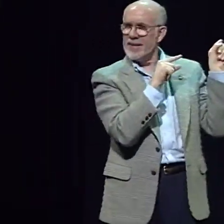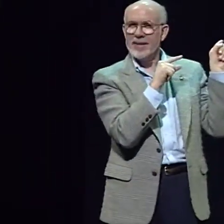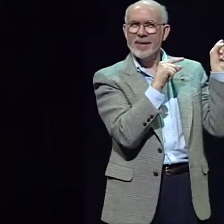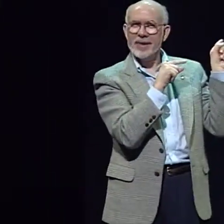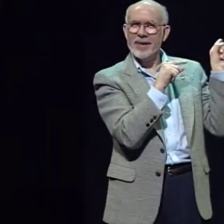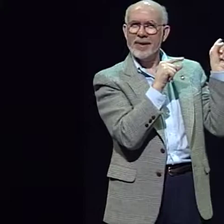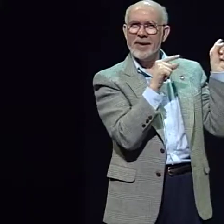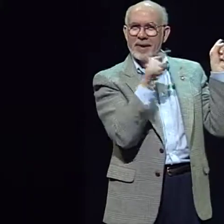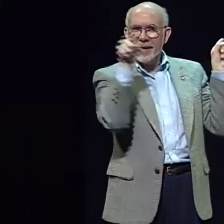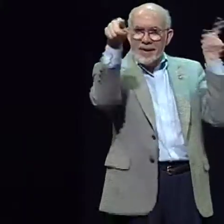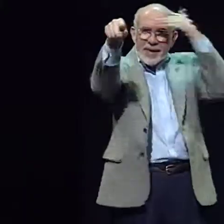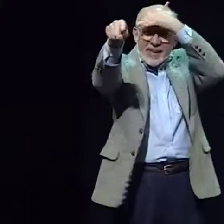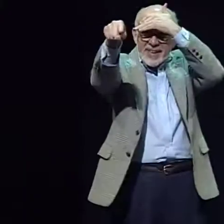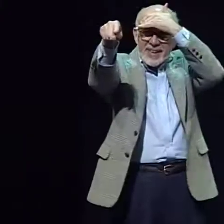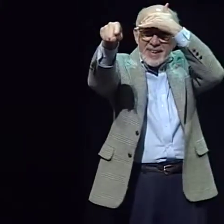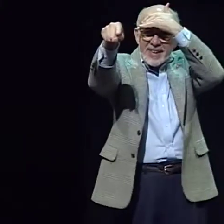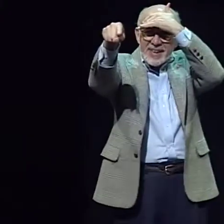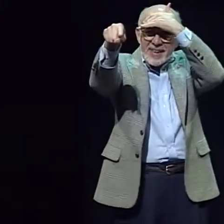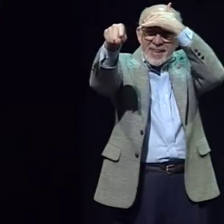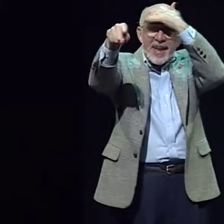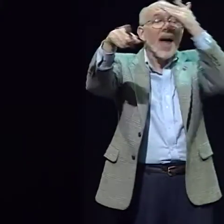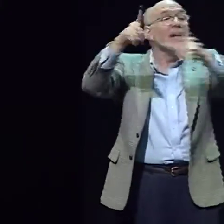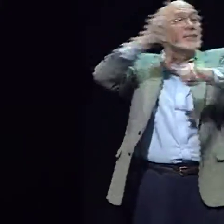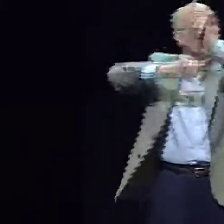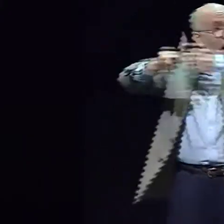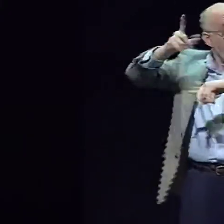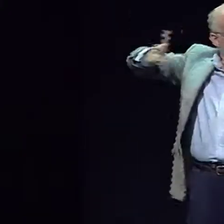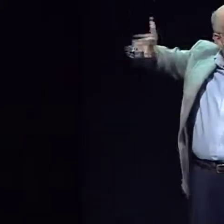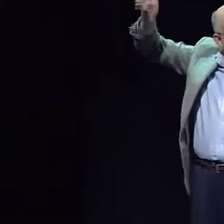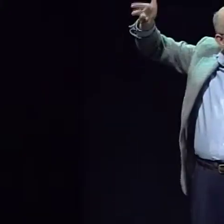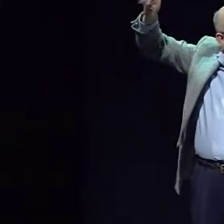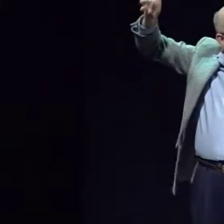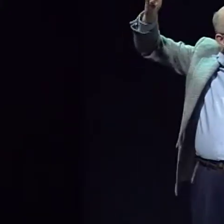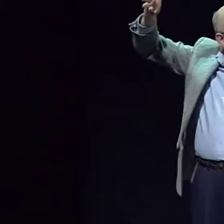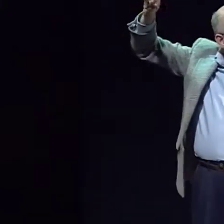YOU KNOW, LOOKING AT PATRICK GRAYBILL. YES, WHAT DID YOU SEE?